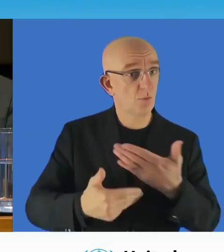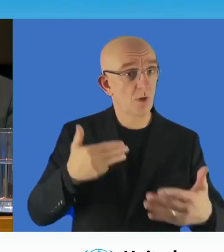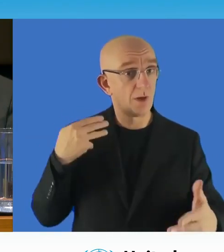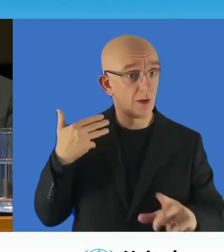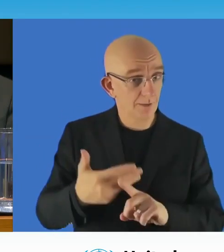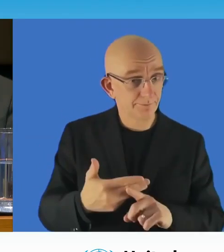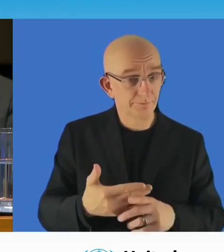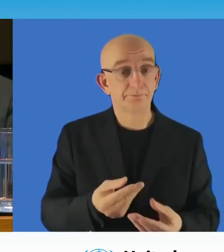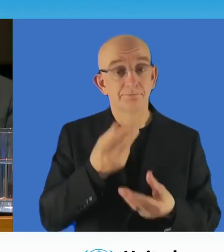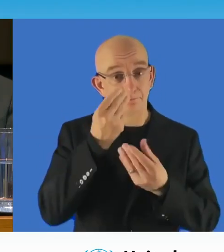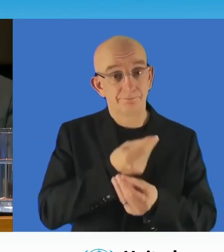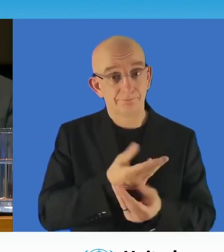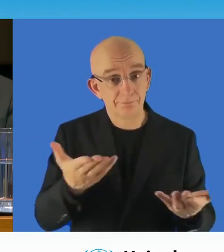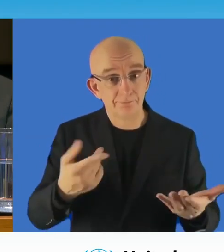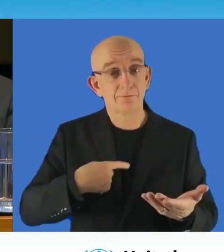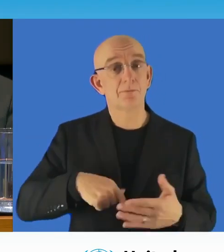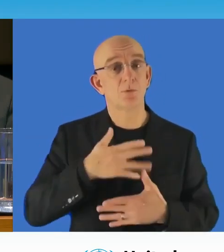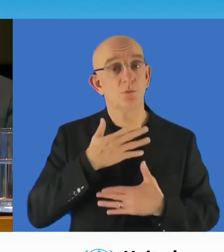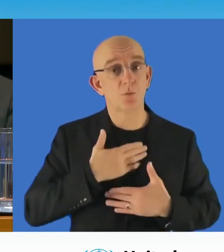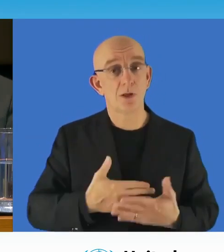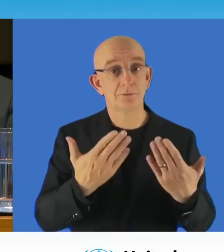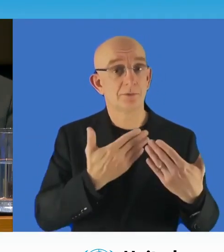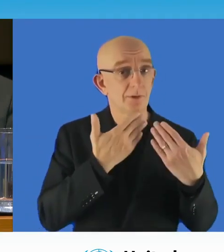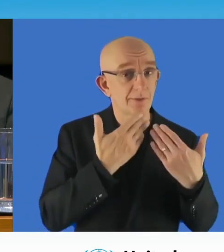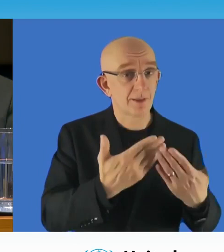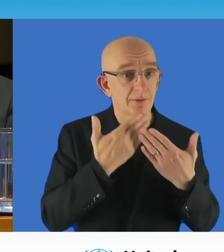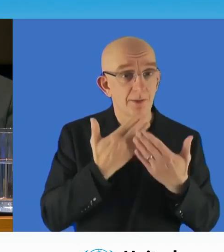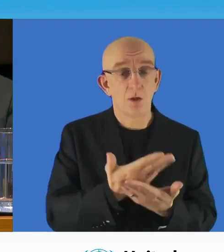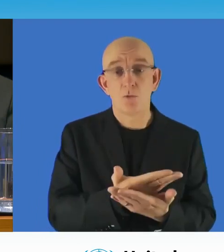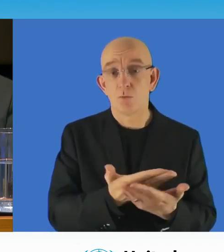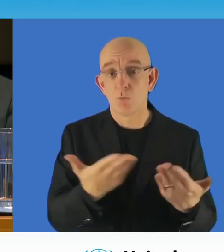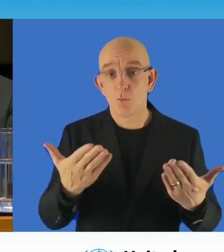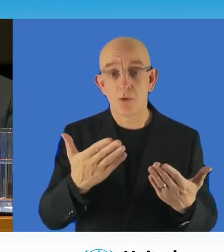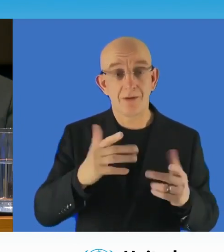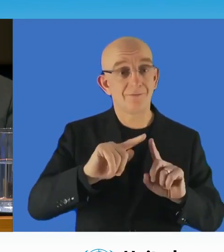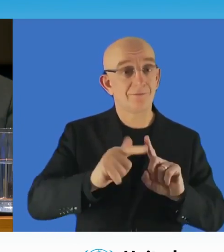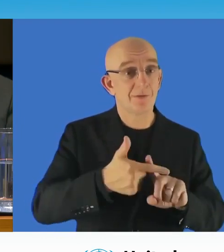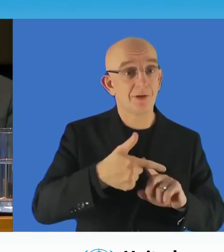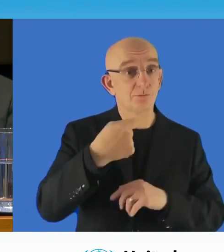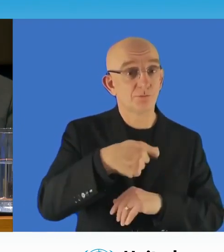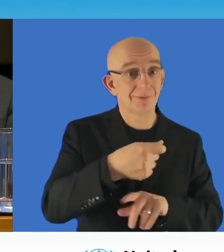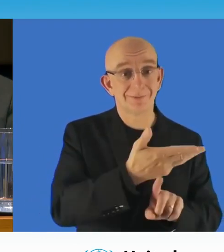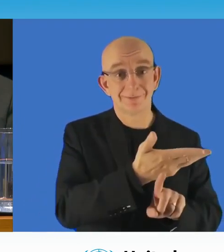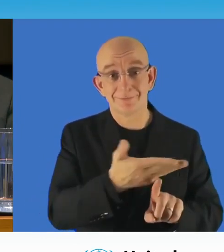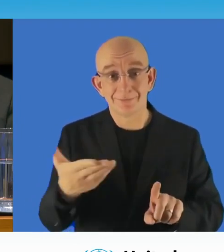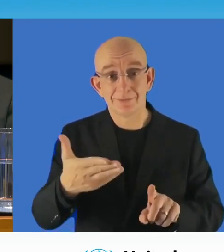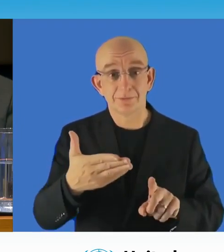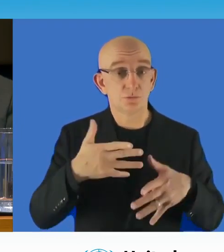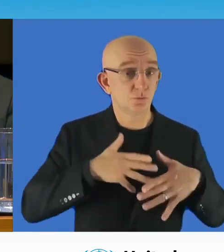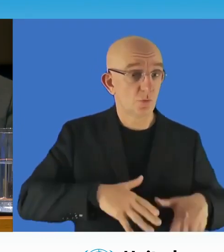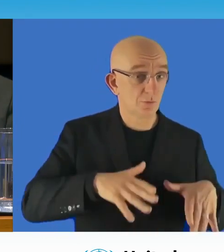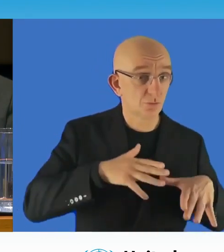would like to thank each of the vice presidents of the conference Georgia Greece Panama and Sri Lanka